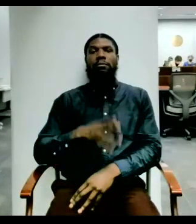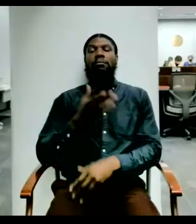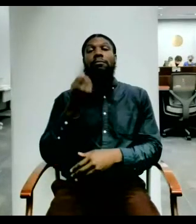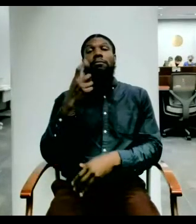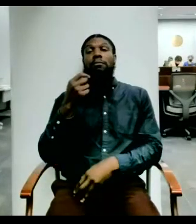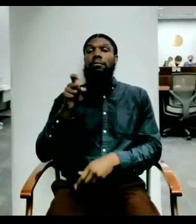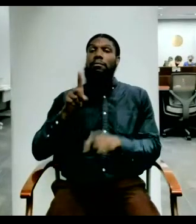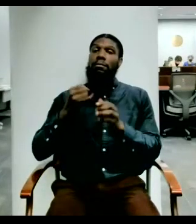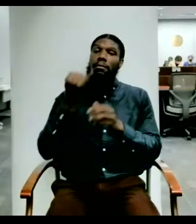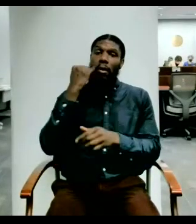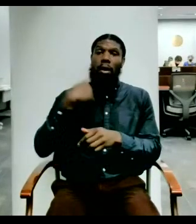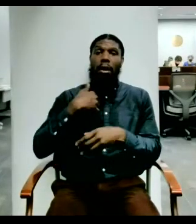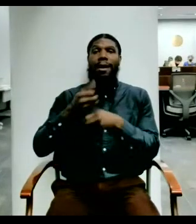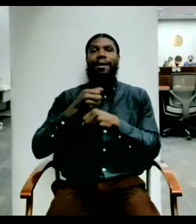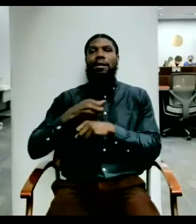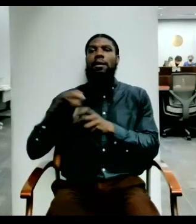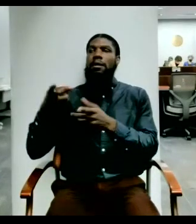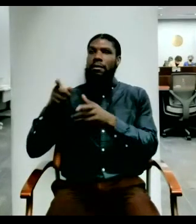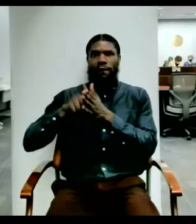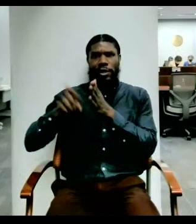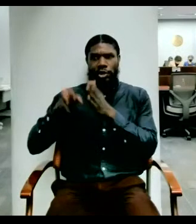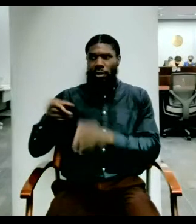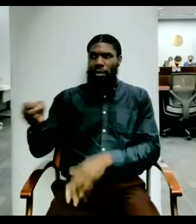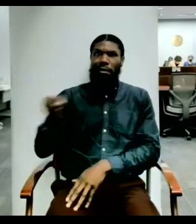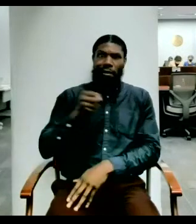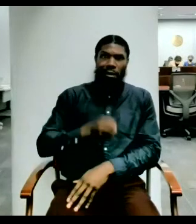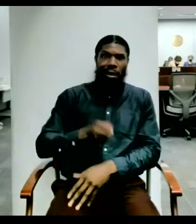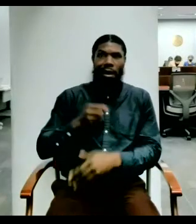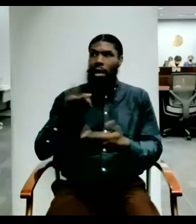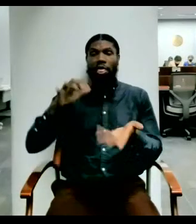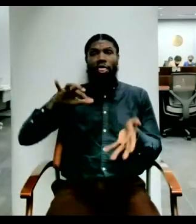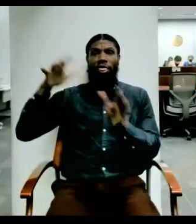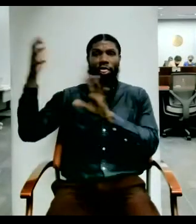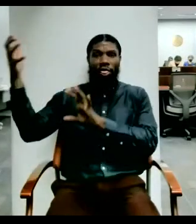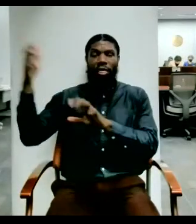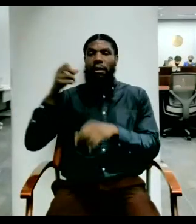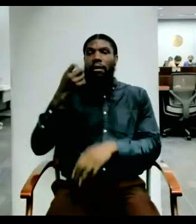that goes out of control, it is hard to my client that you are a neutral party.